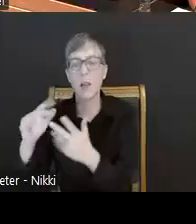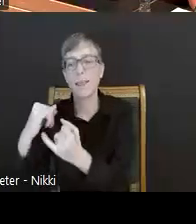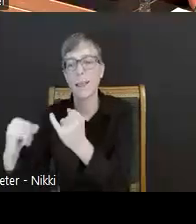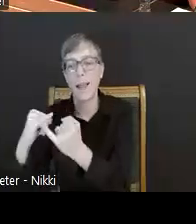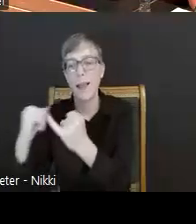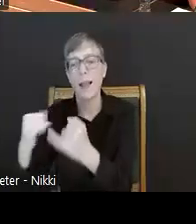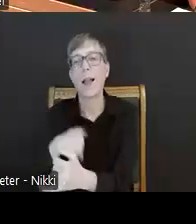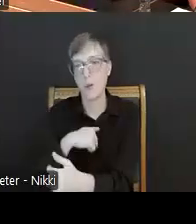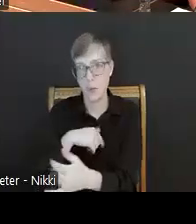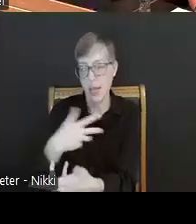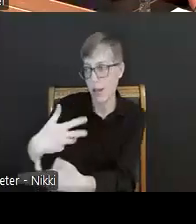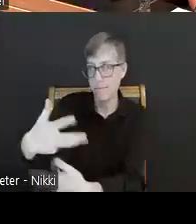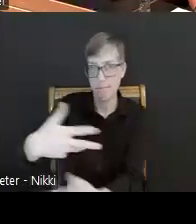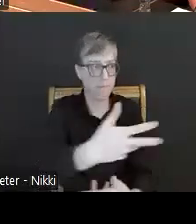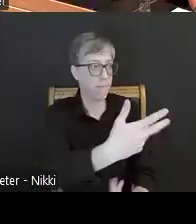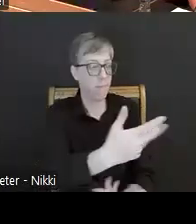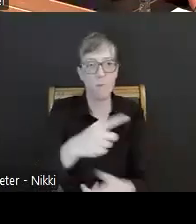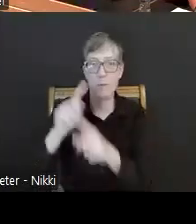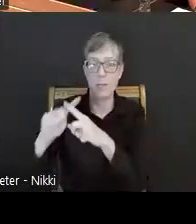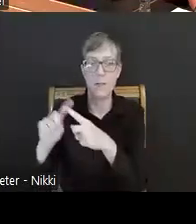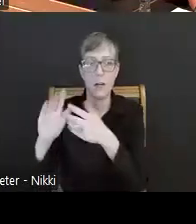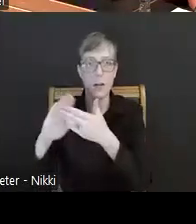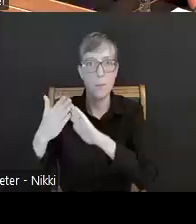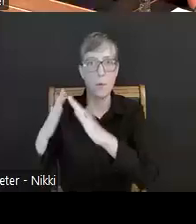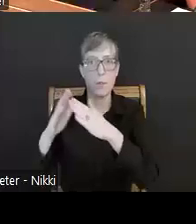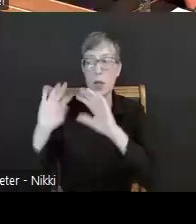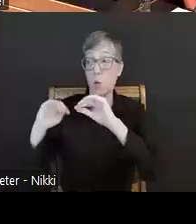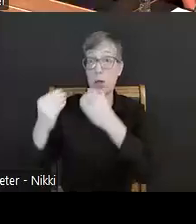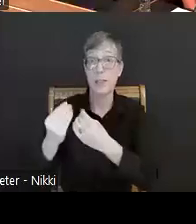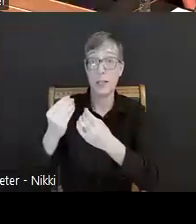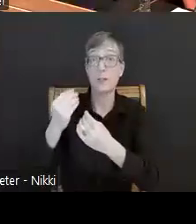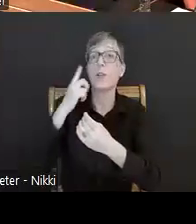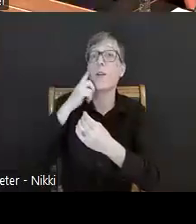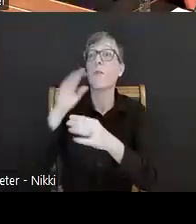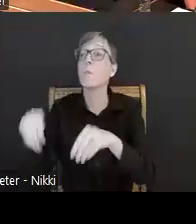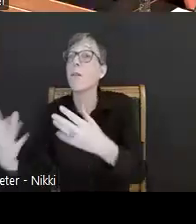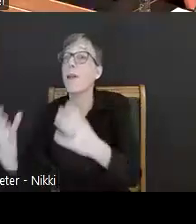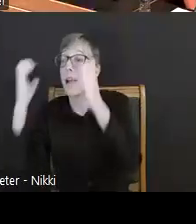with different Community organizations to provide education and support as well as having an ongoing